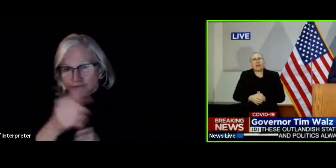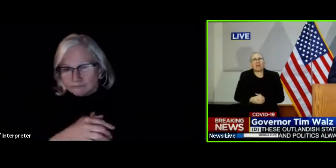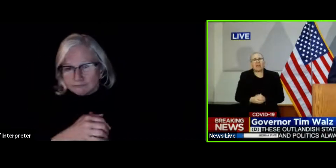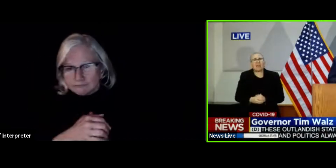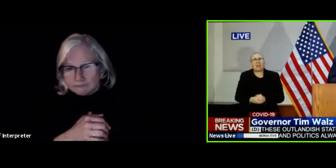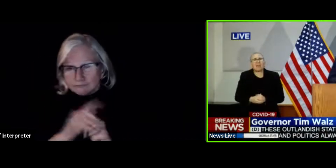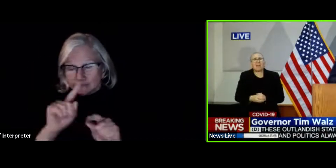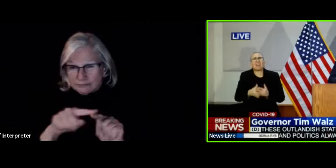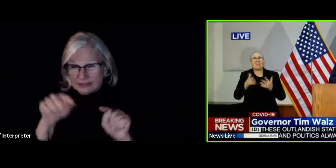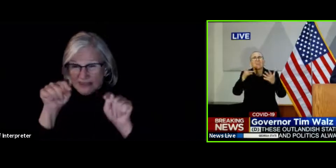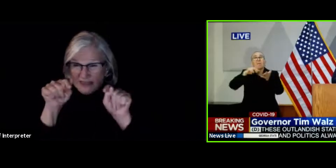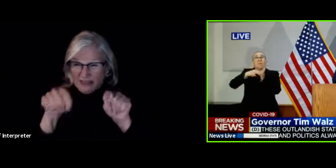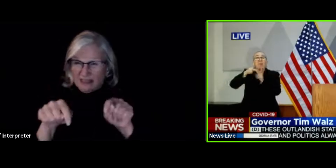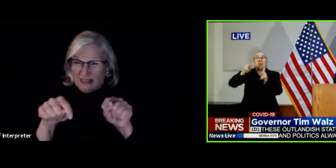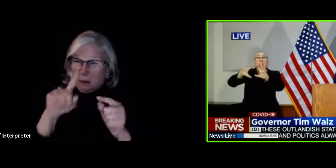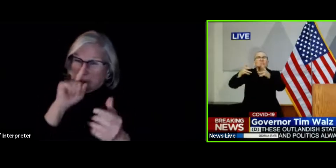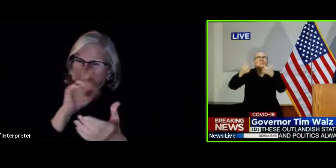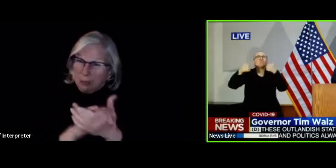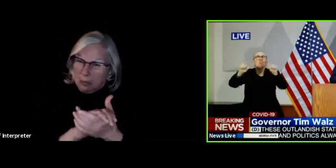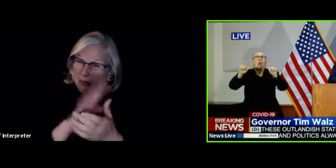SOMEHOW AS A COUNTRY WE HAVE TO GET BACK TO THIS.